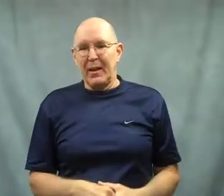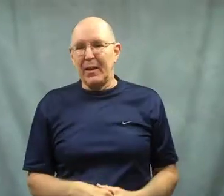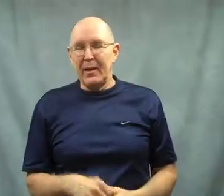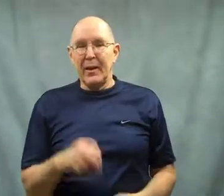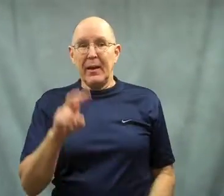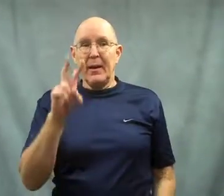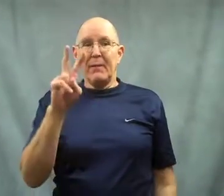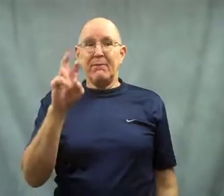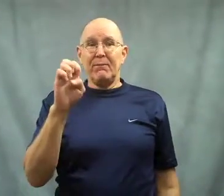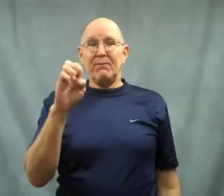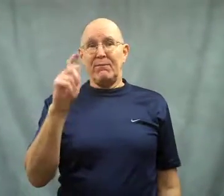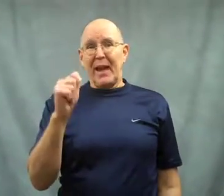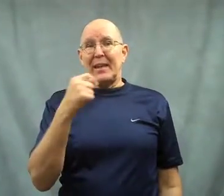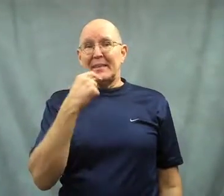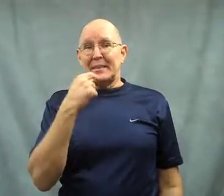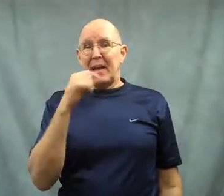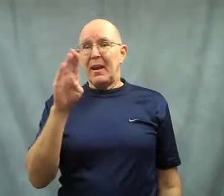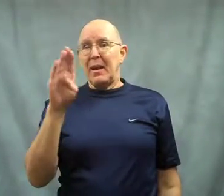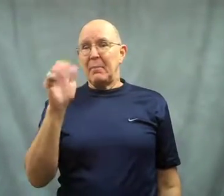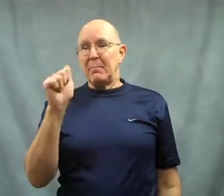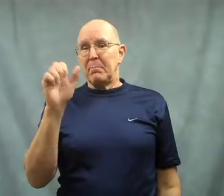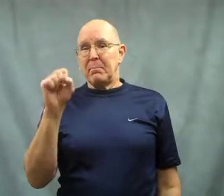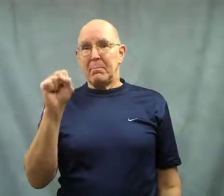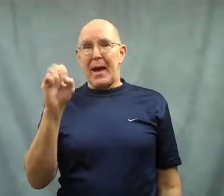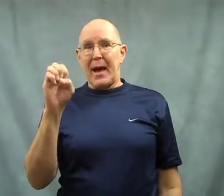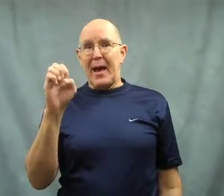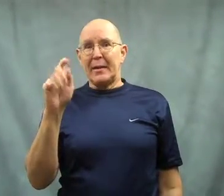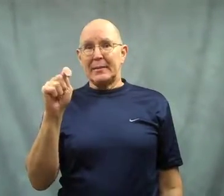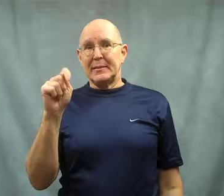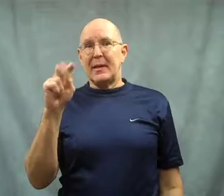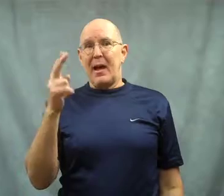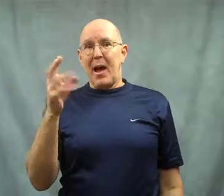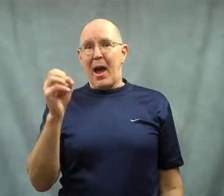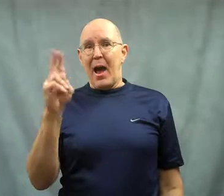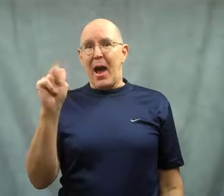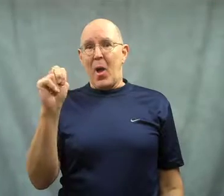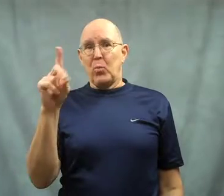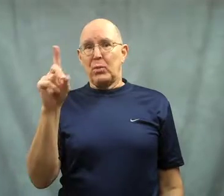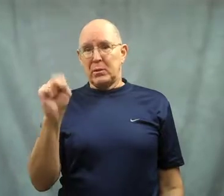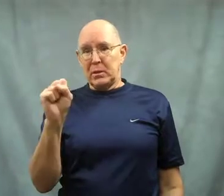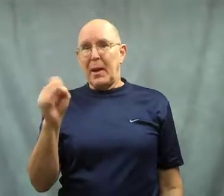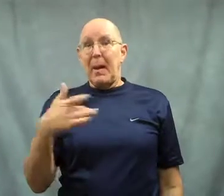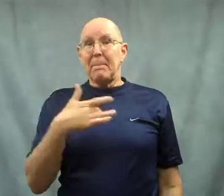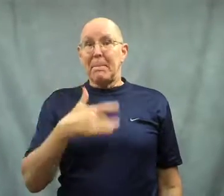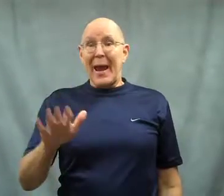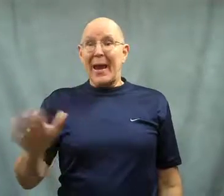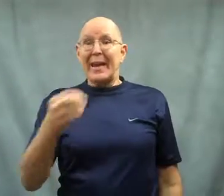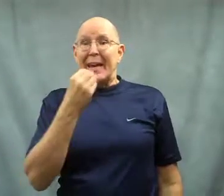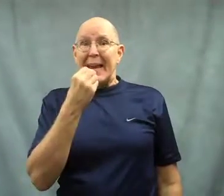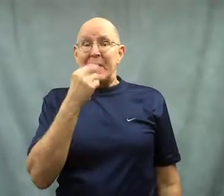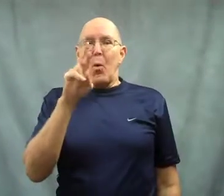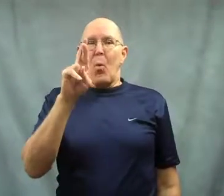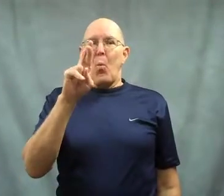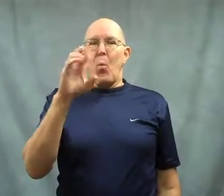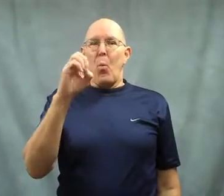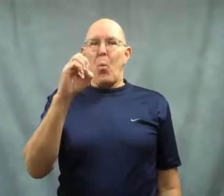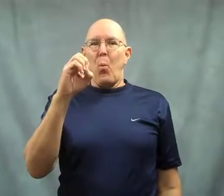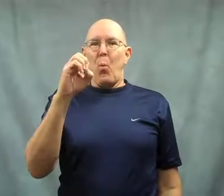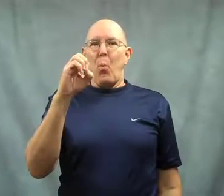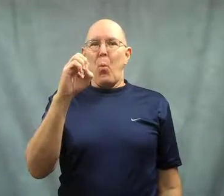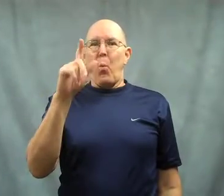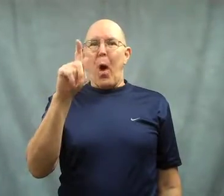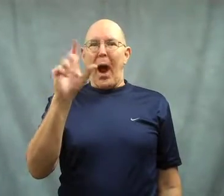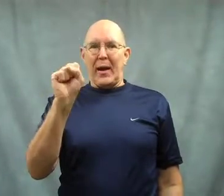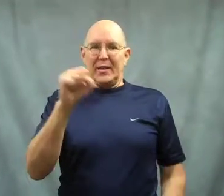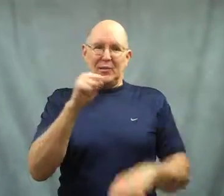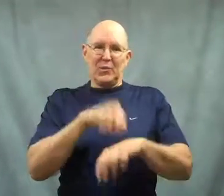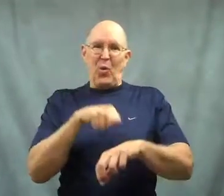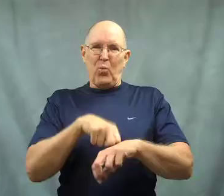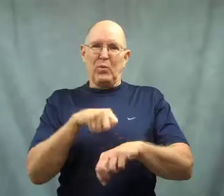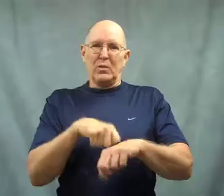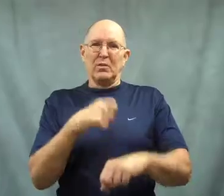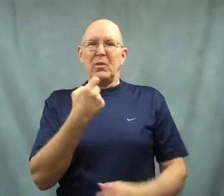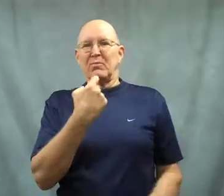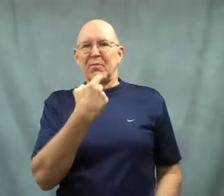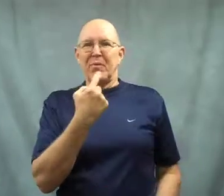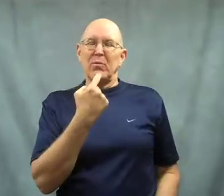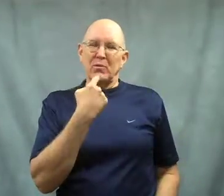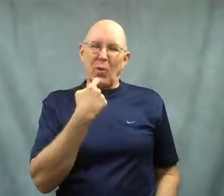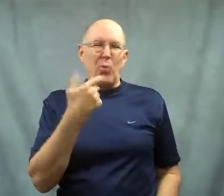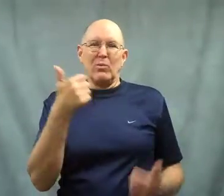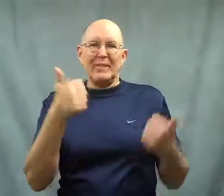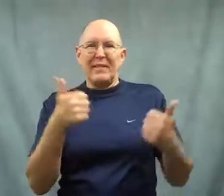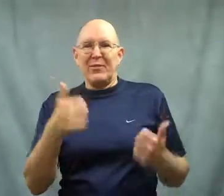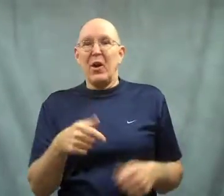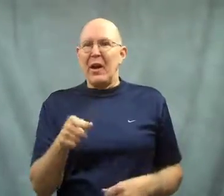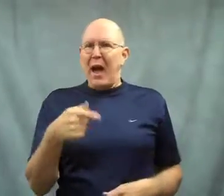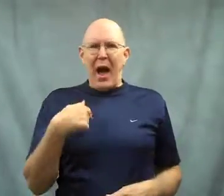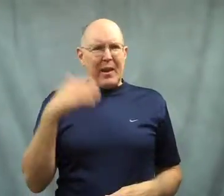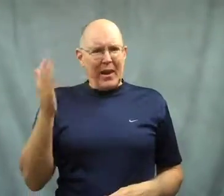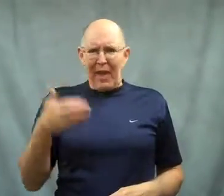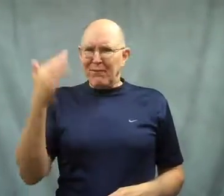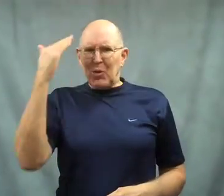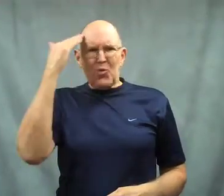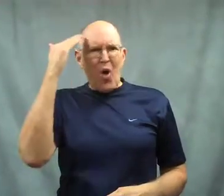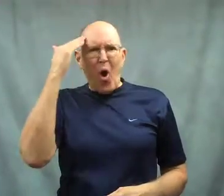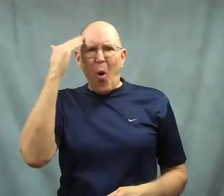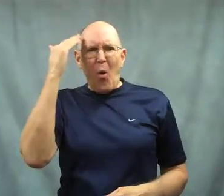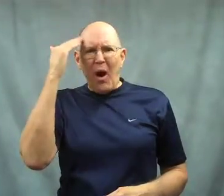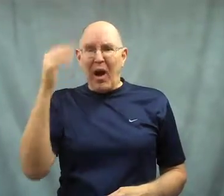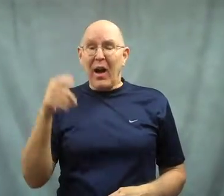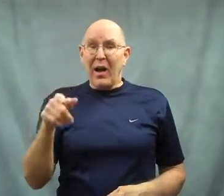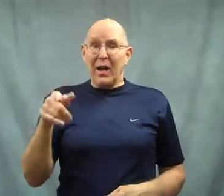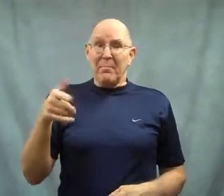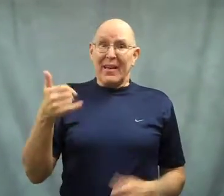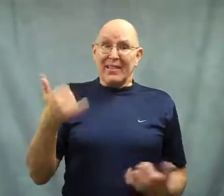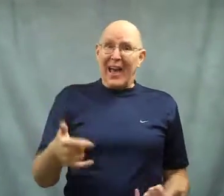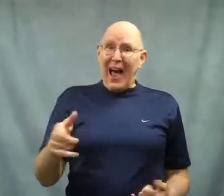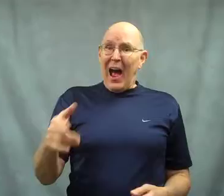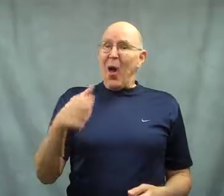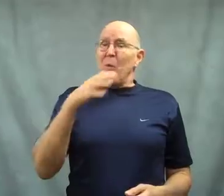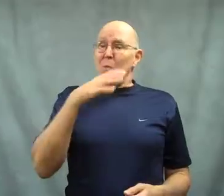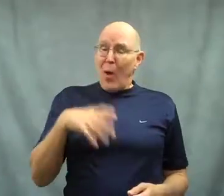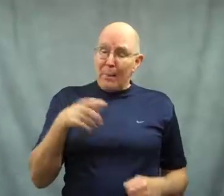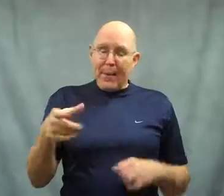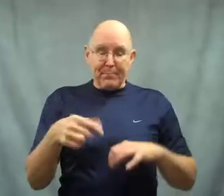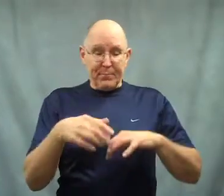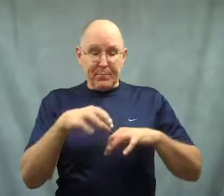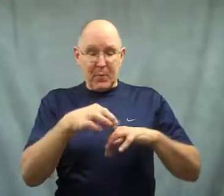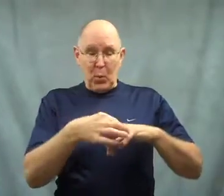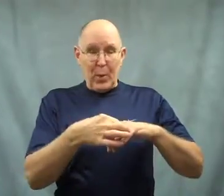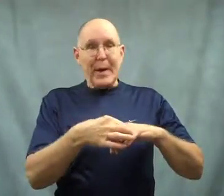The vet said bassets tend to eat rocks. I never knew that.